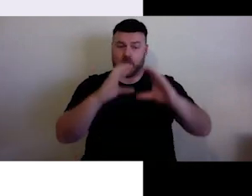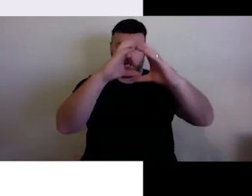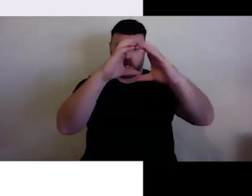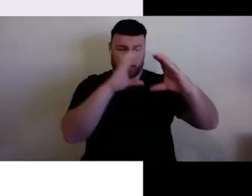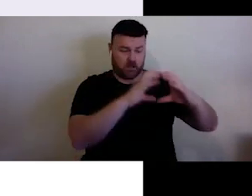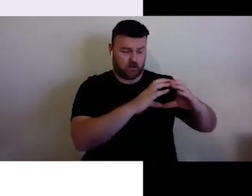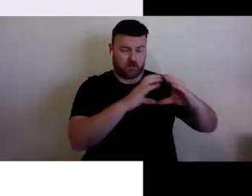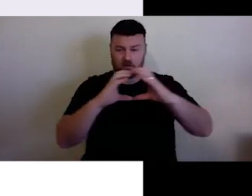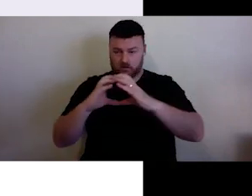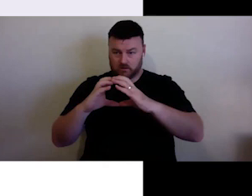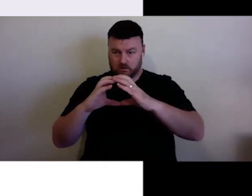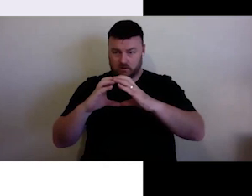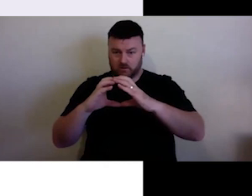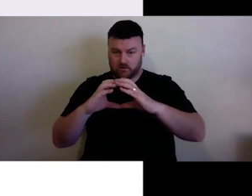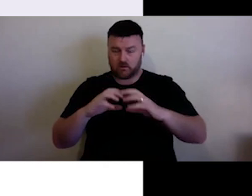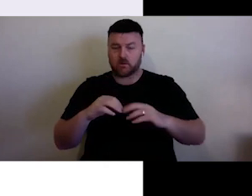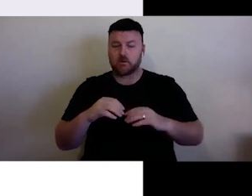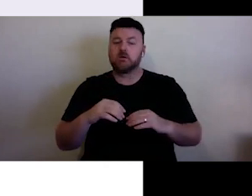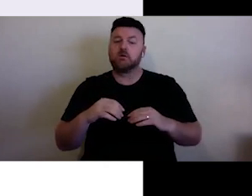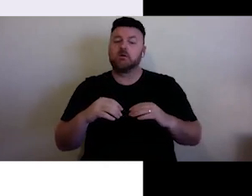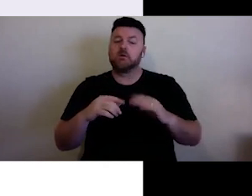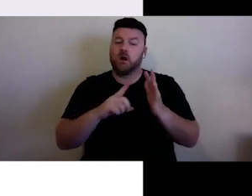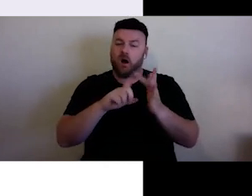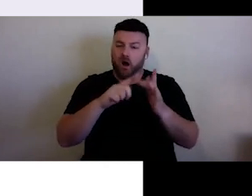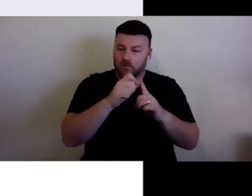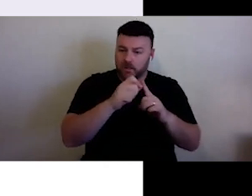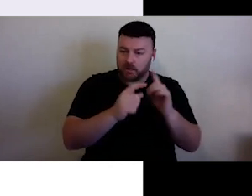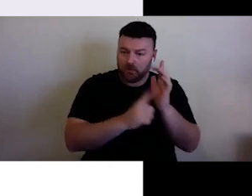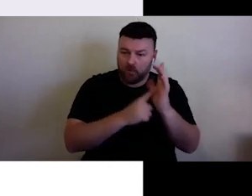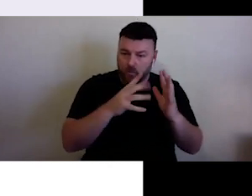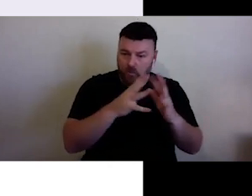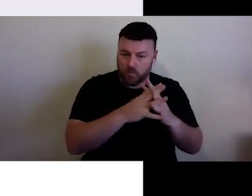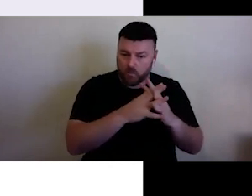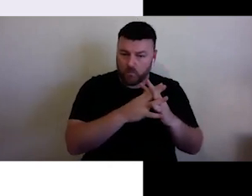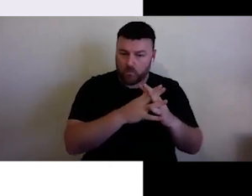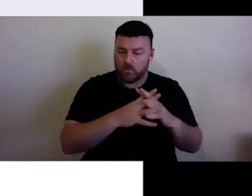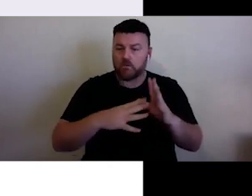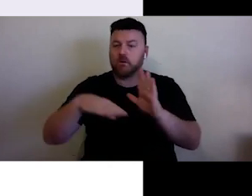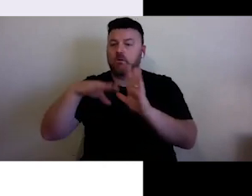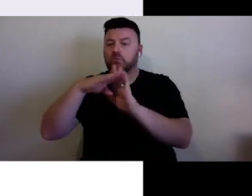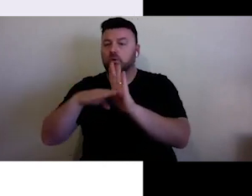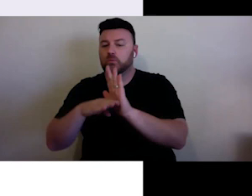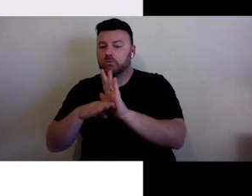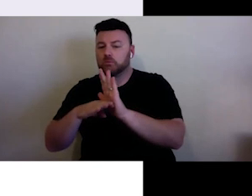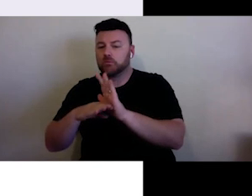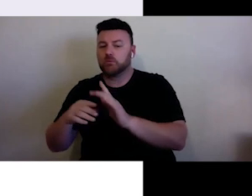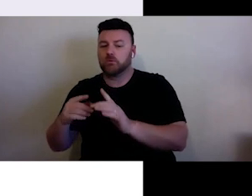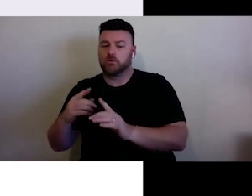laws, protocols and contracts, and putting some sort of speaking boxes